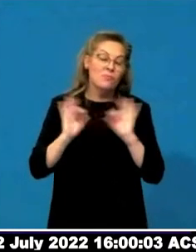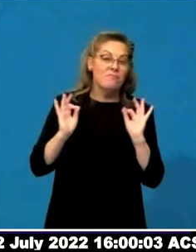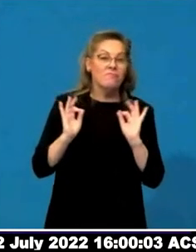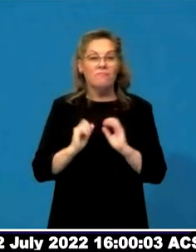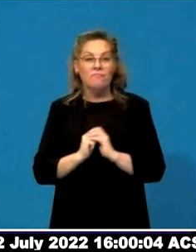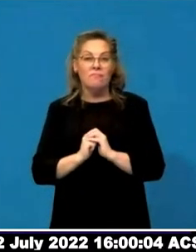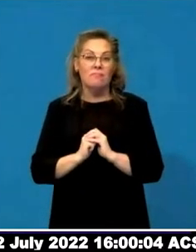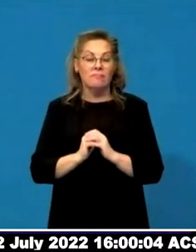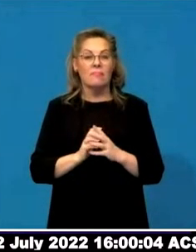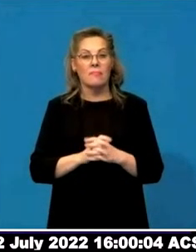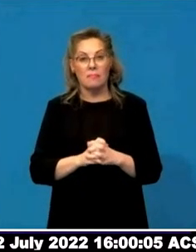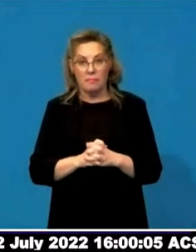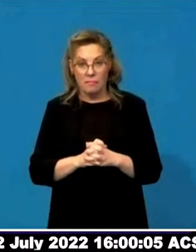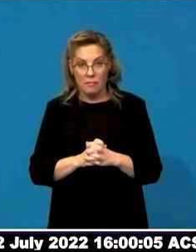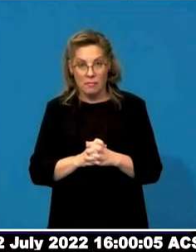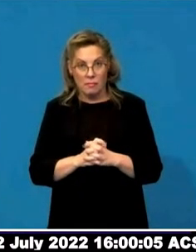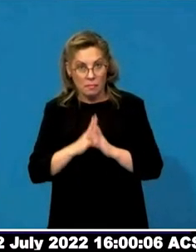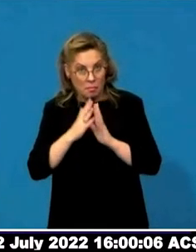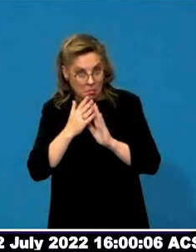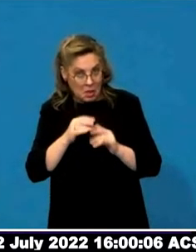And was he sick from time to time?